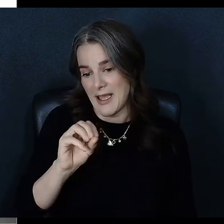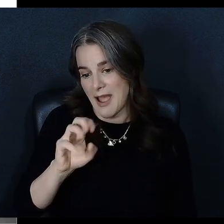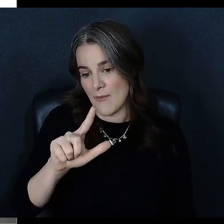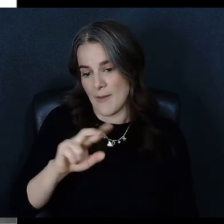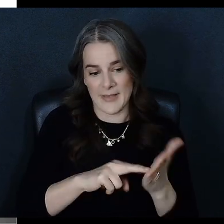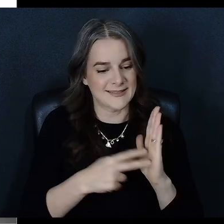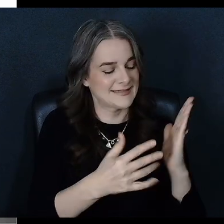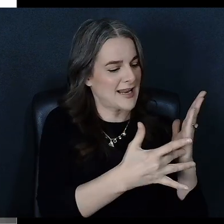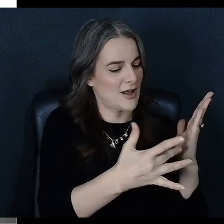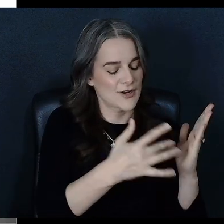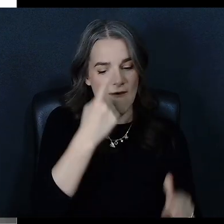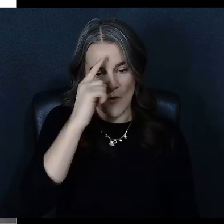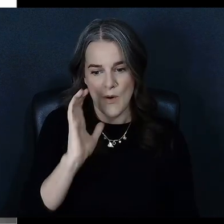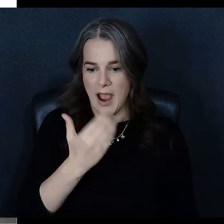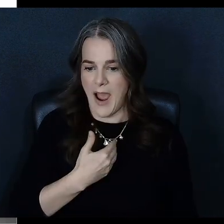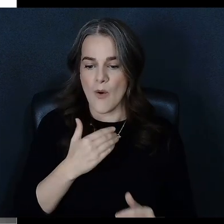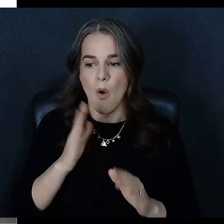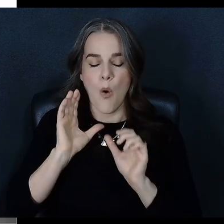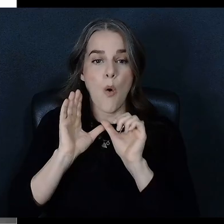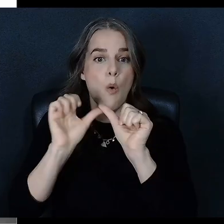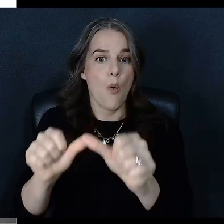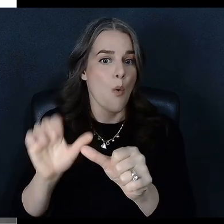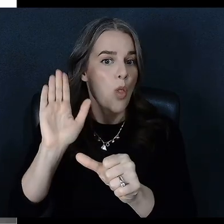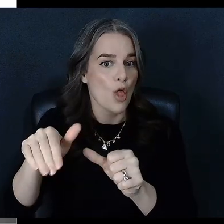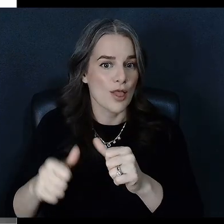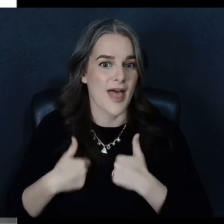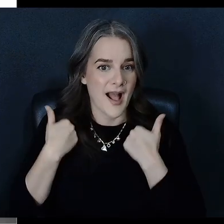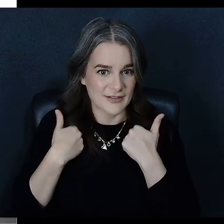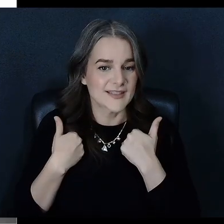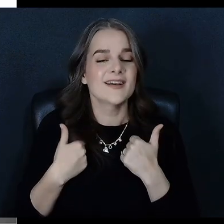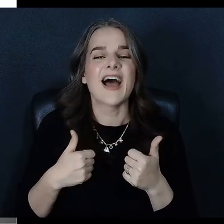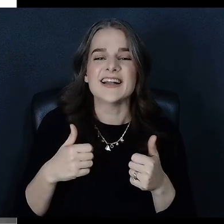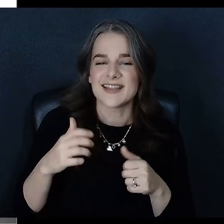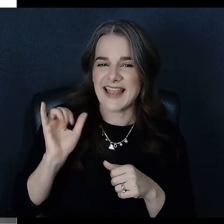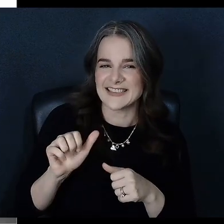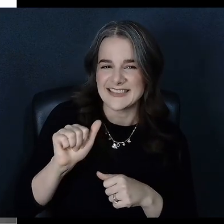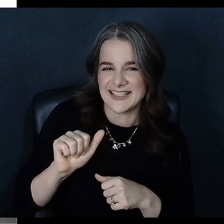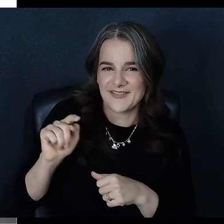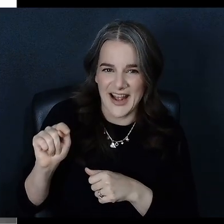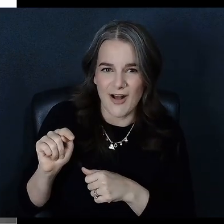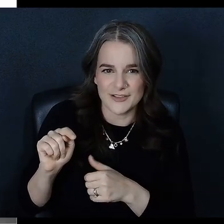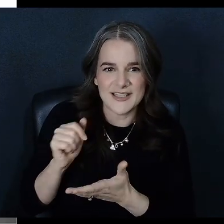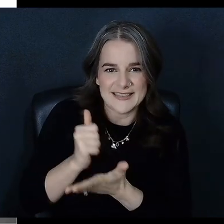is a federally designated Assistive Technology Act program, and that serves the Commonwealth of Pennsylvania.